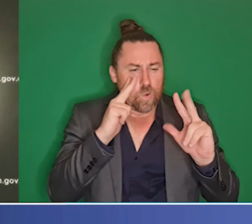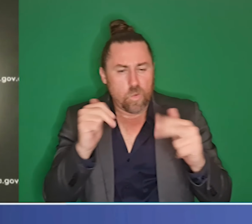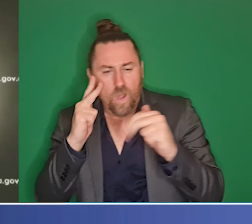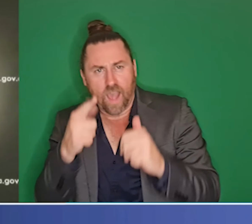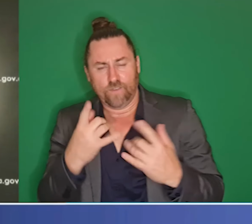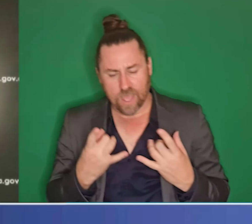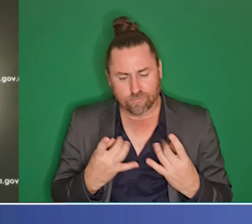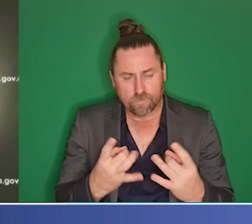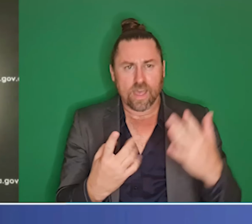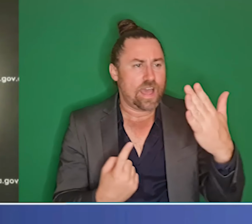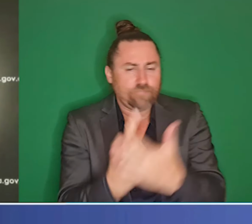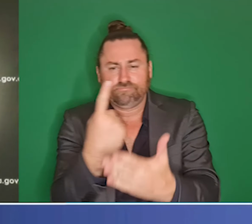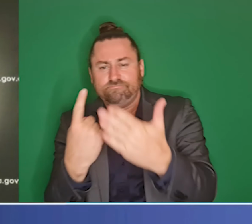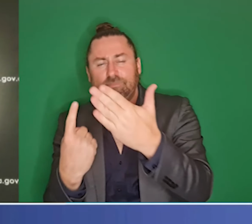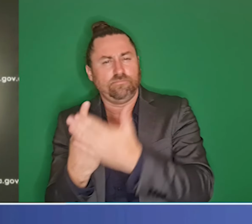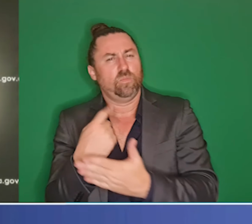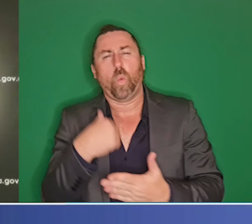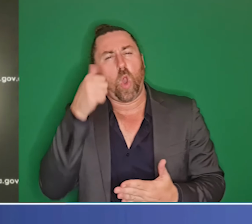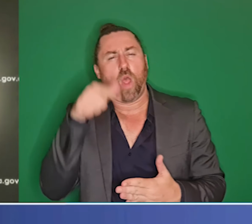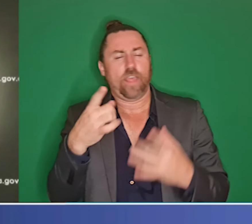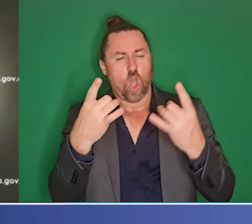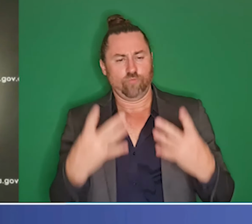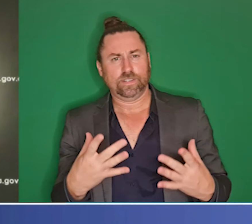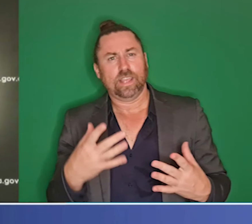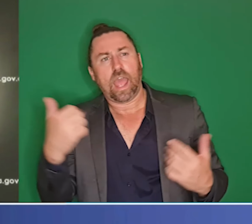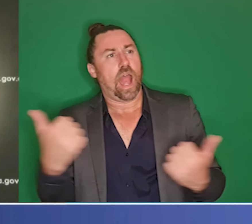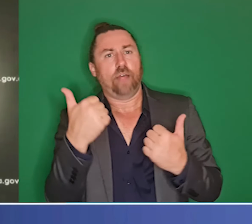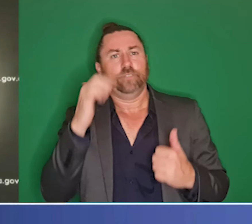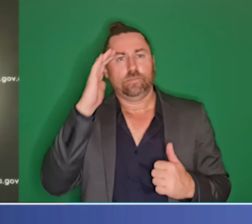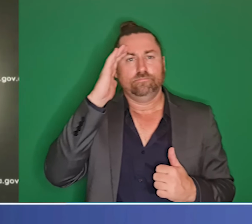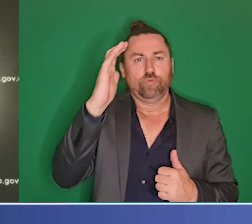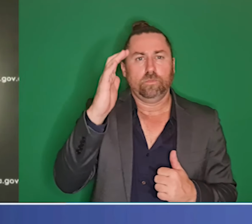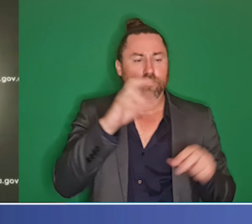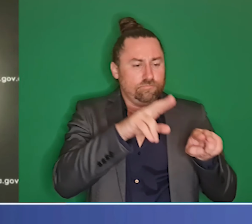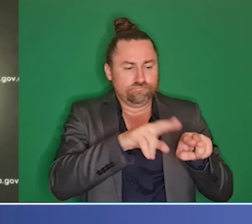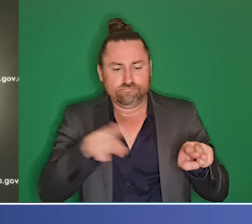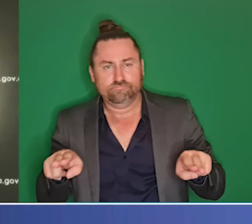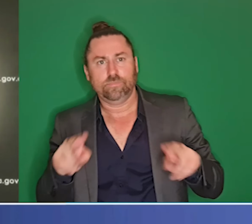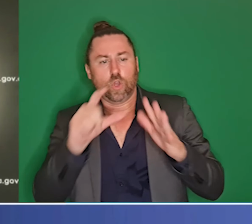that there is significant capacity within the system. But of course,